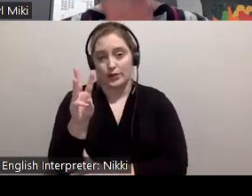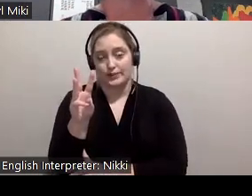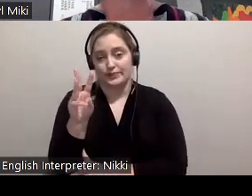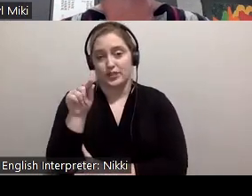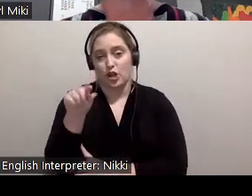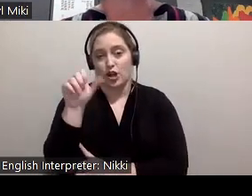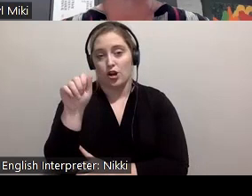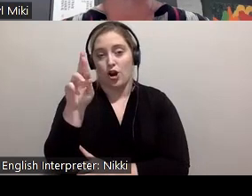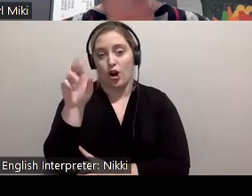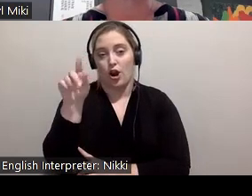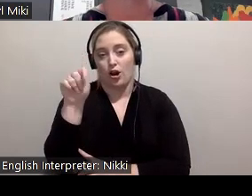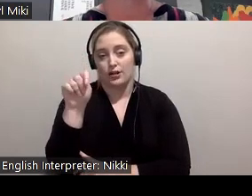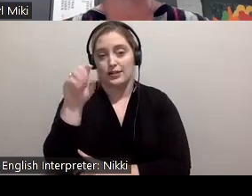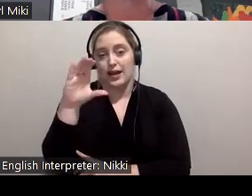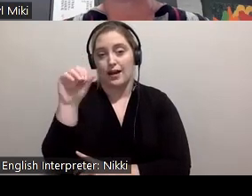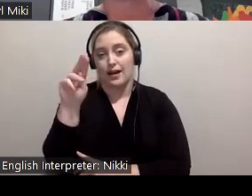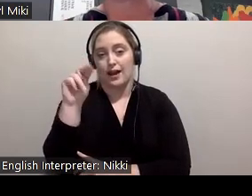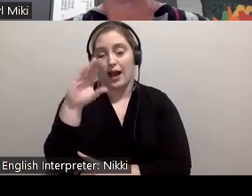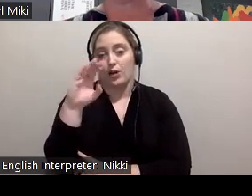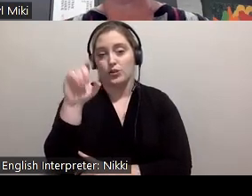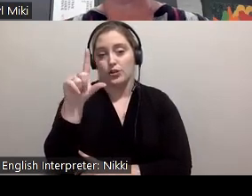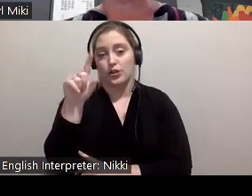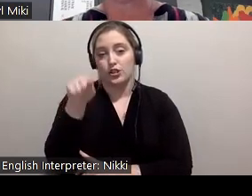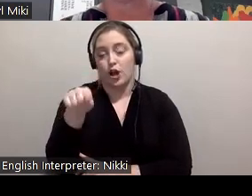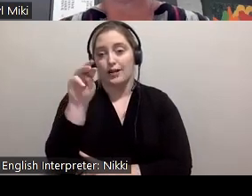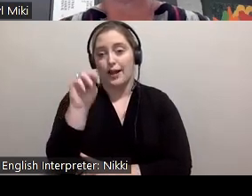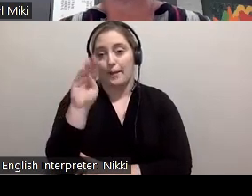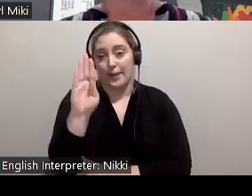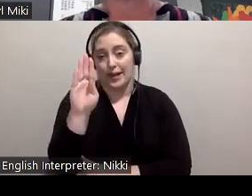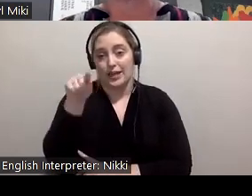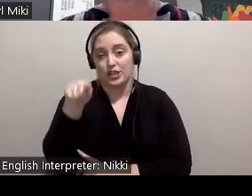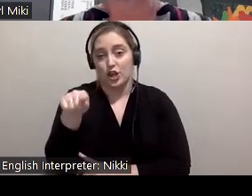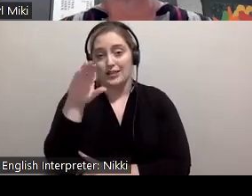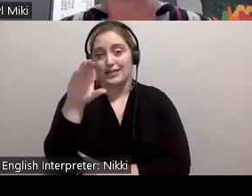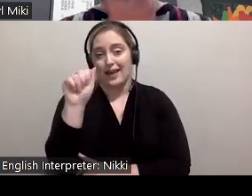Council. MB. CA slash grants. Uh but it's also whenever you